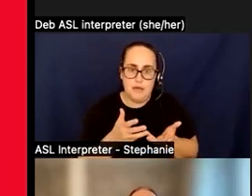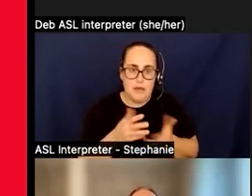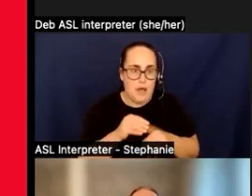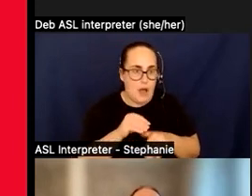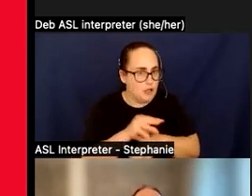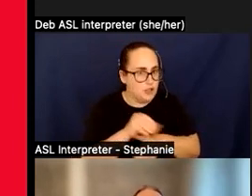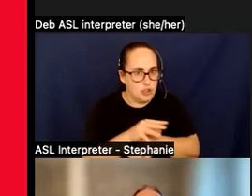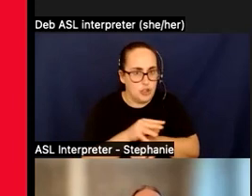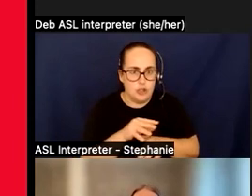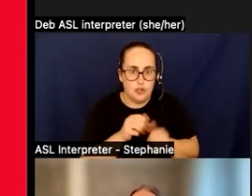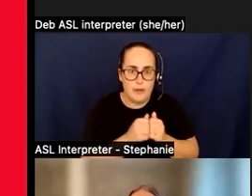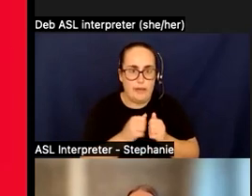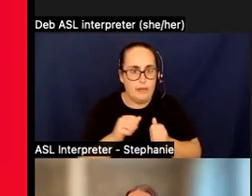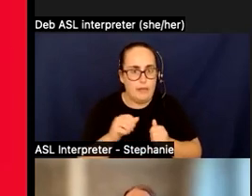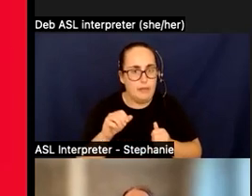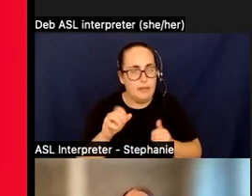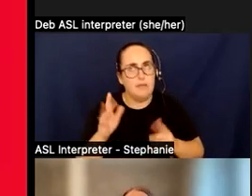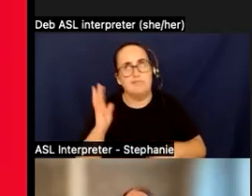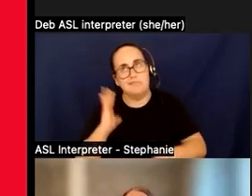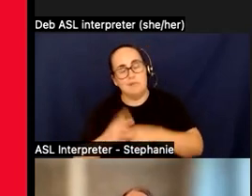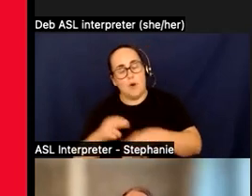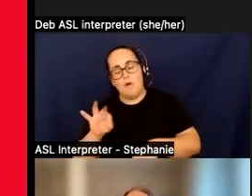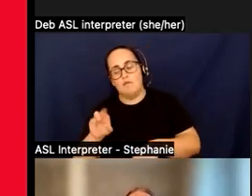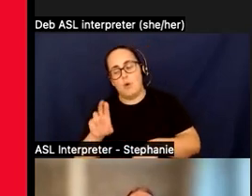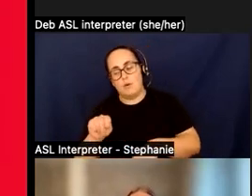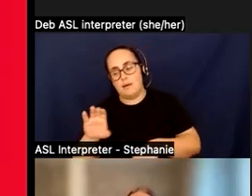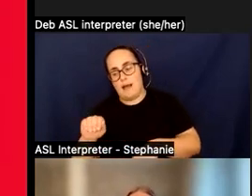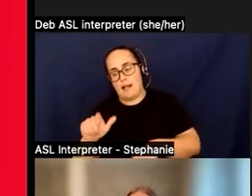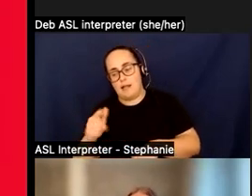it is now called, The Confluence. You can reach out to Blackfoot Crossing,